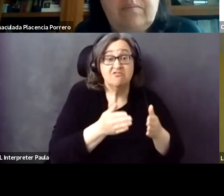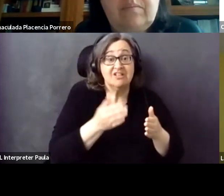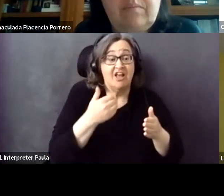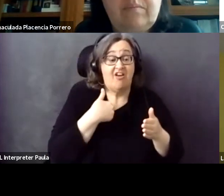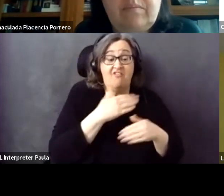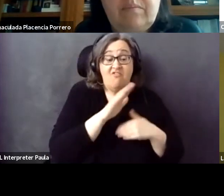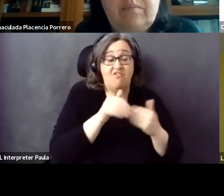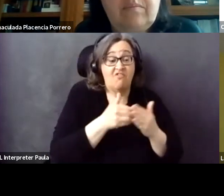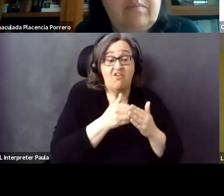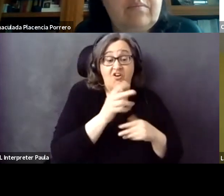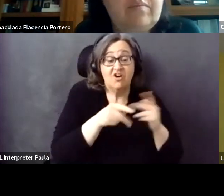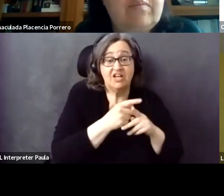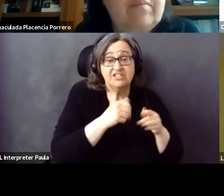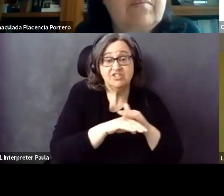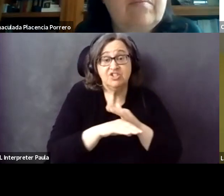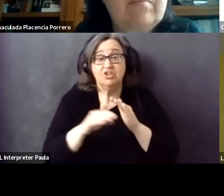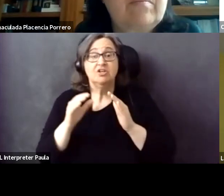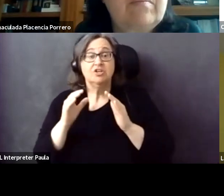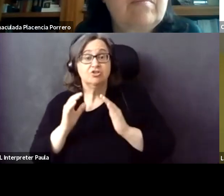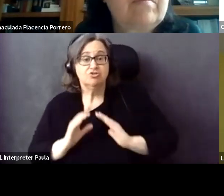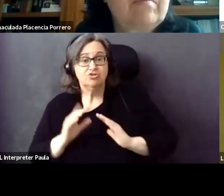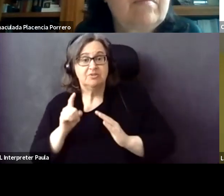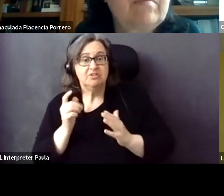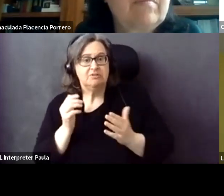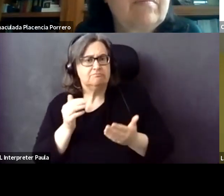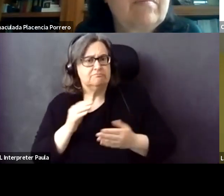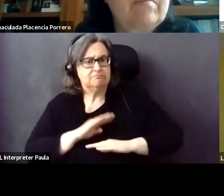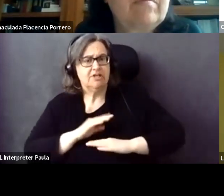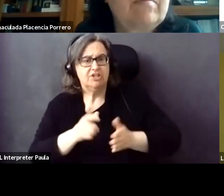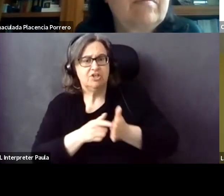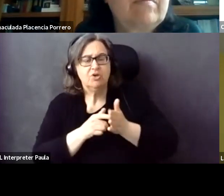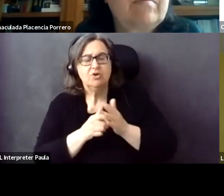s of all kinds of ages and abilities and traders need to meet all